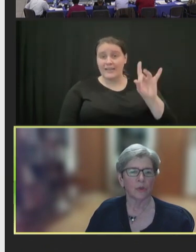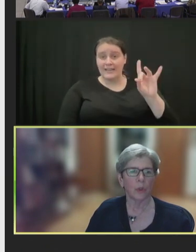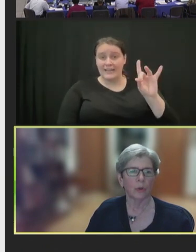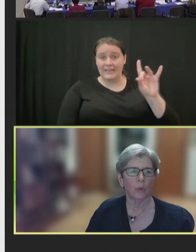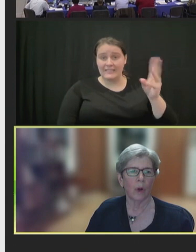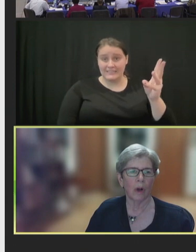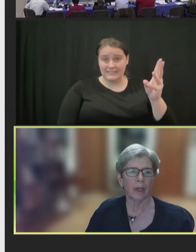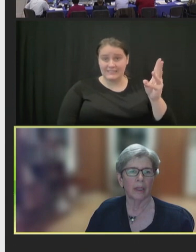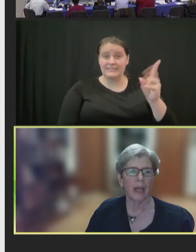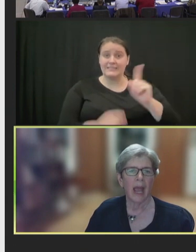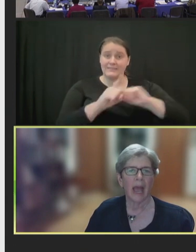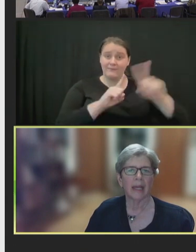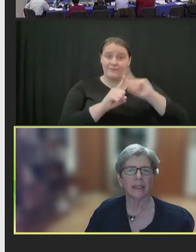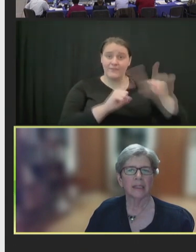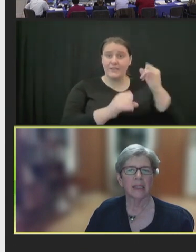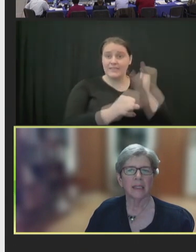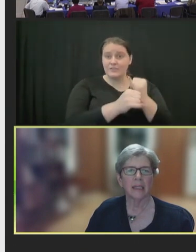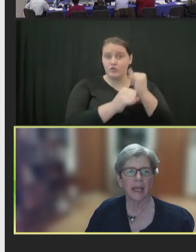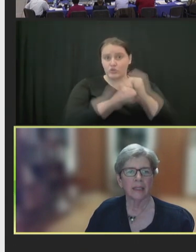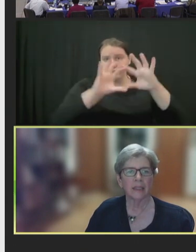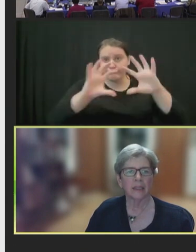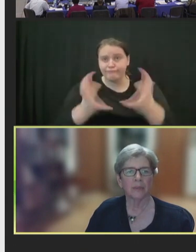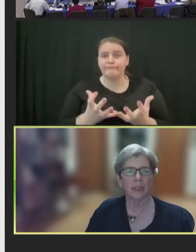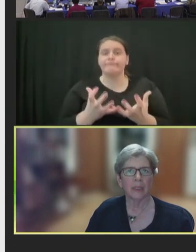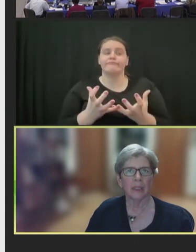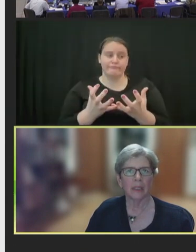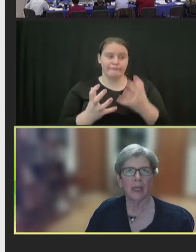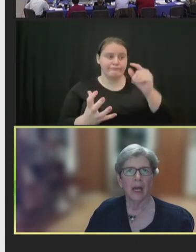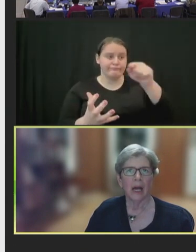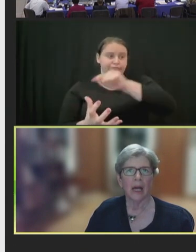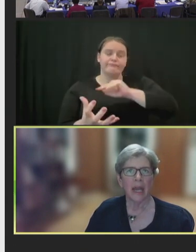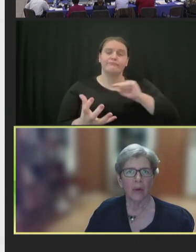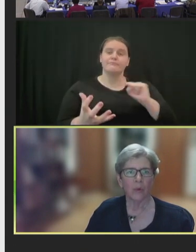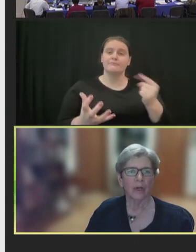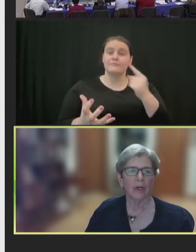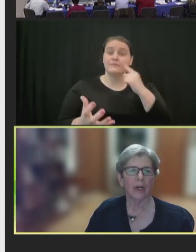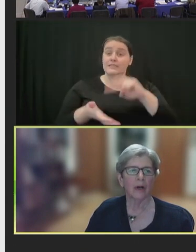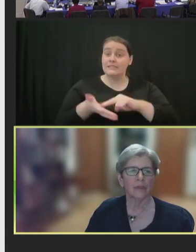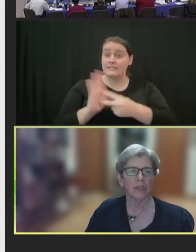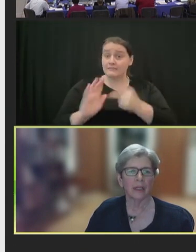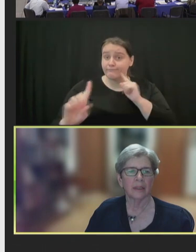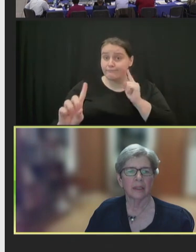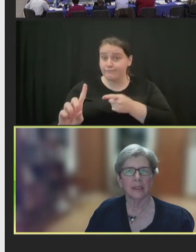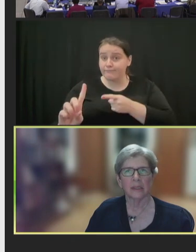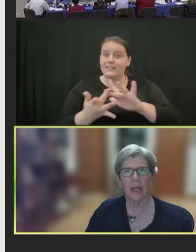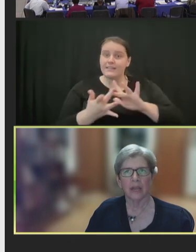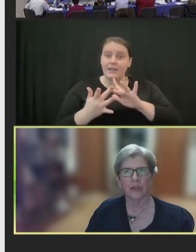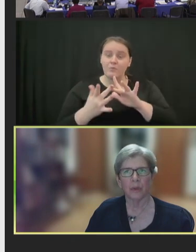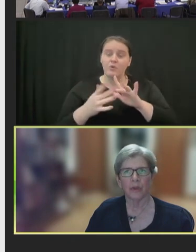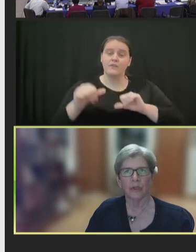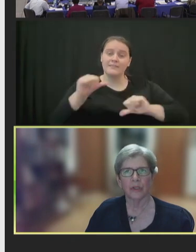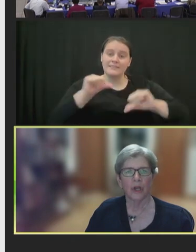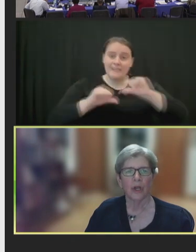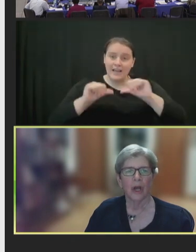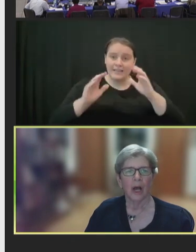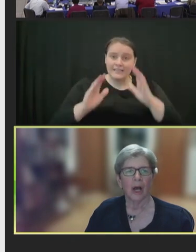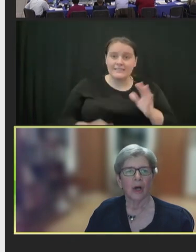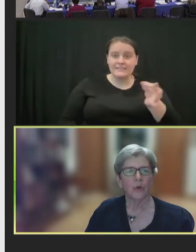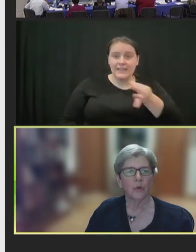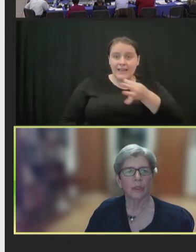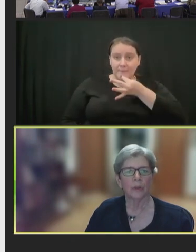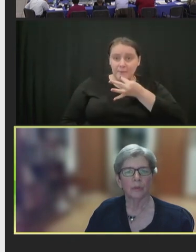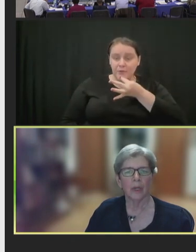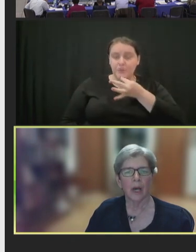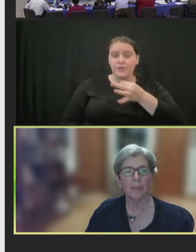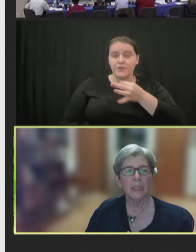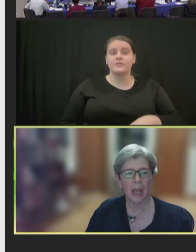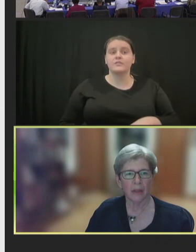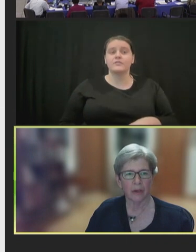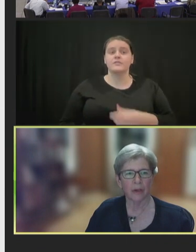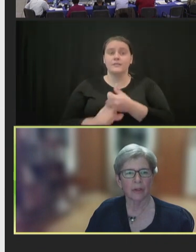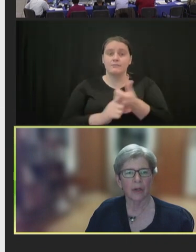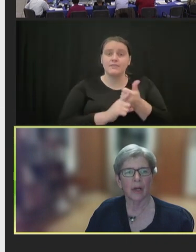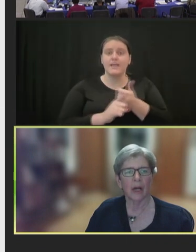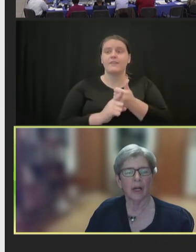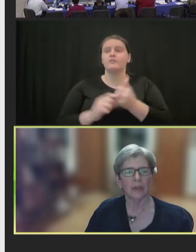worldwide. And it's intended to be a network of scientists, experts who will come together to,